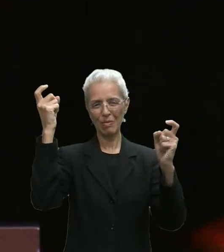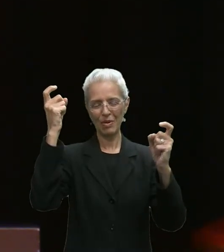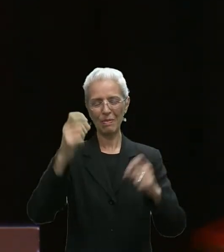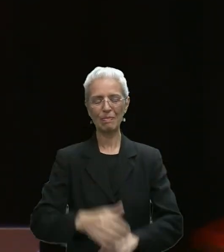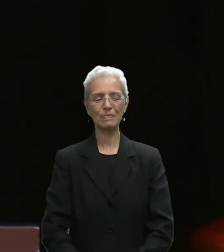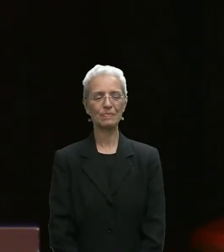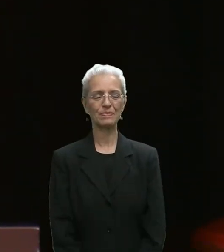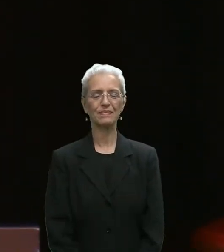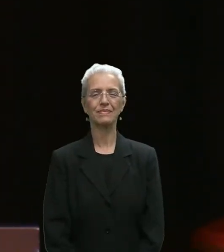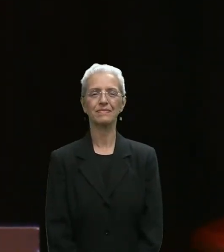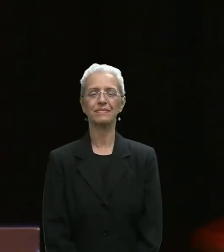[>>] Please join me in the pledge